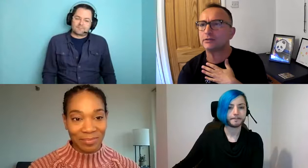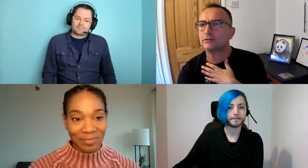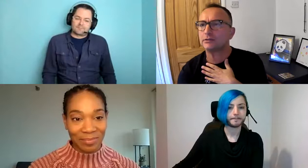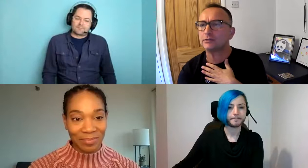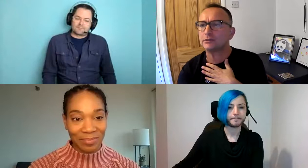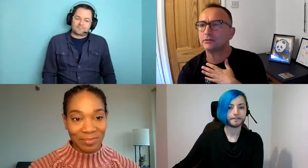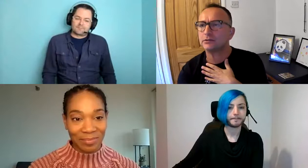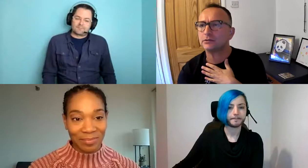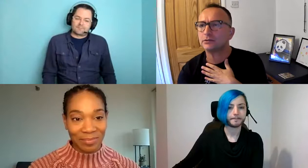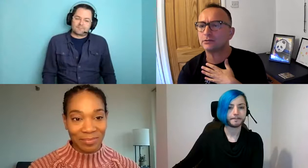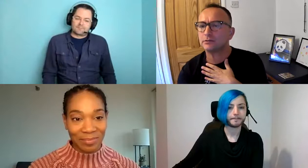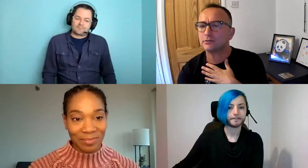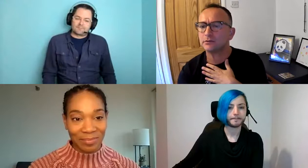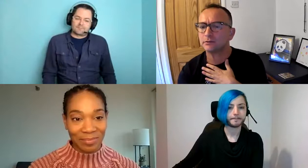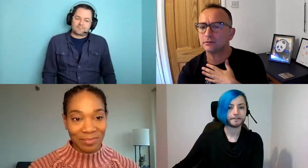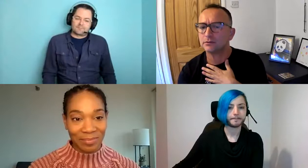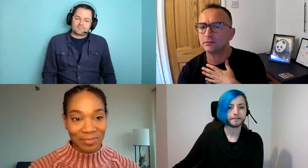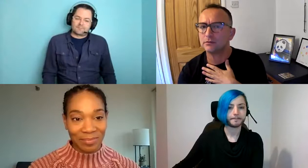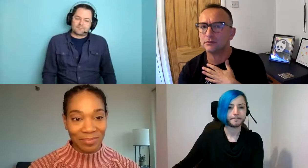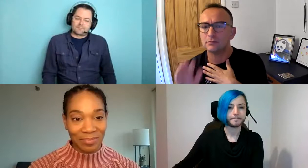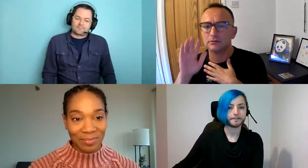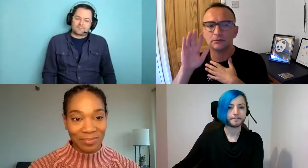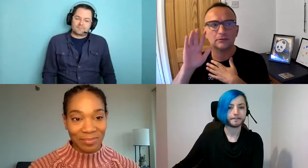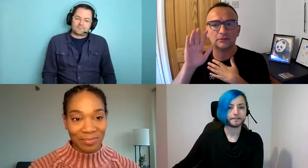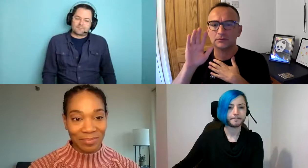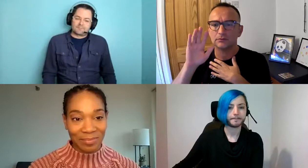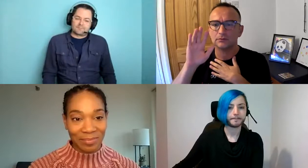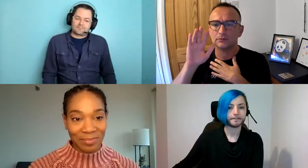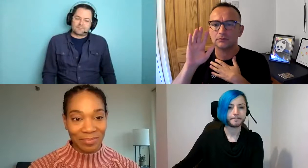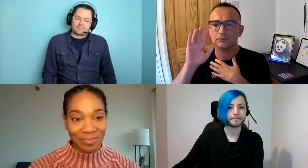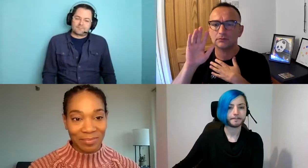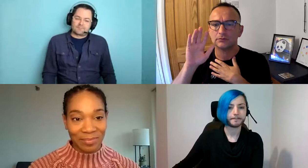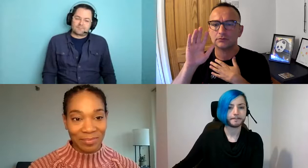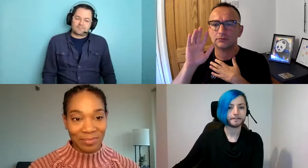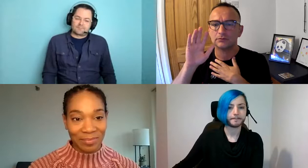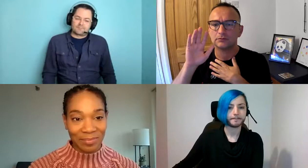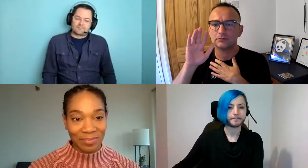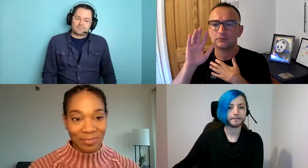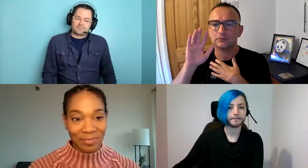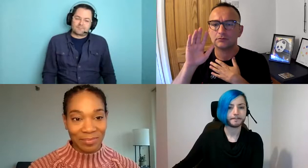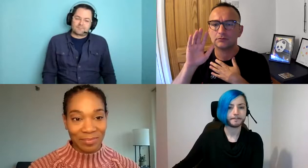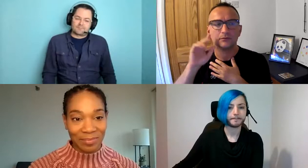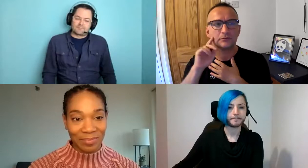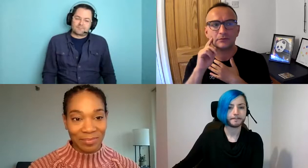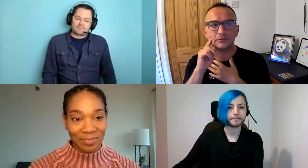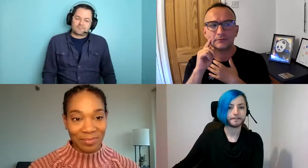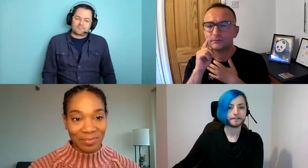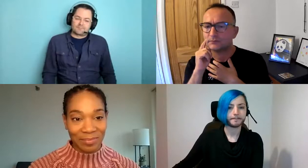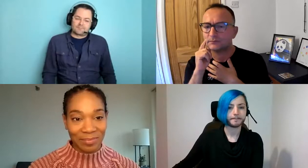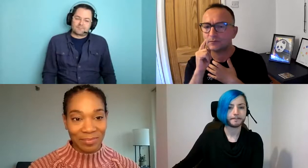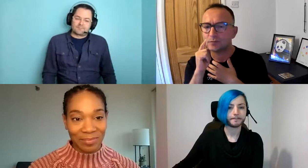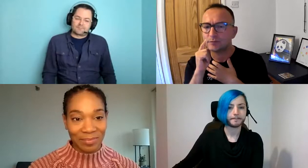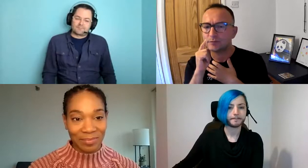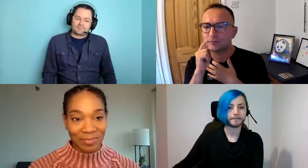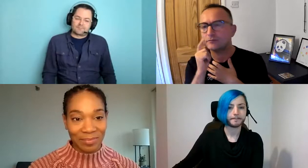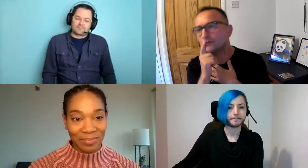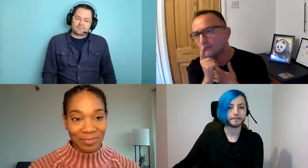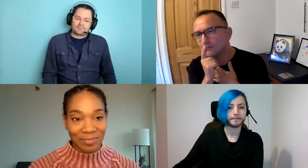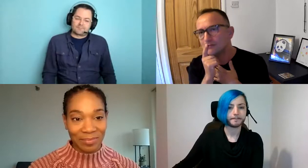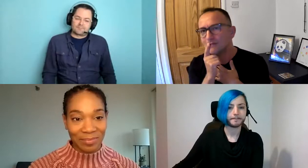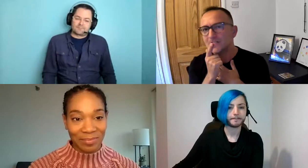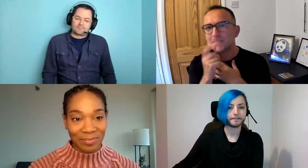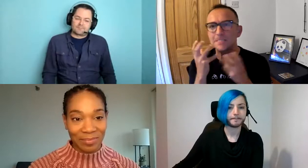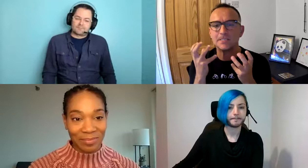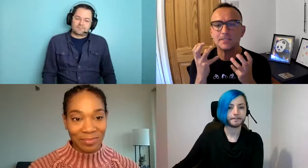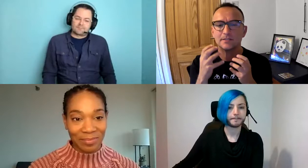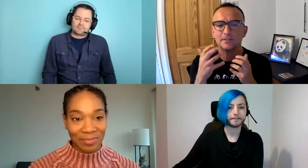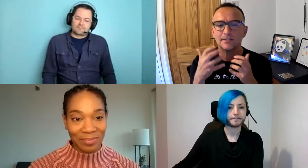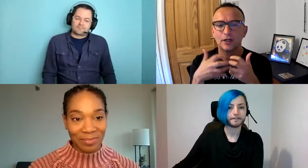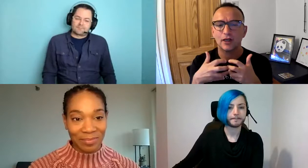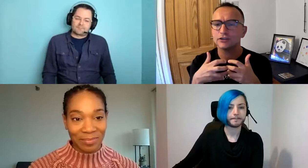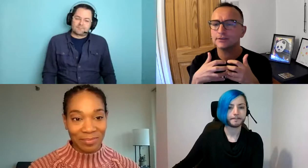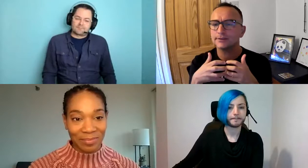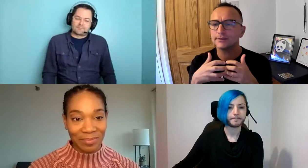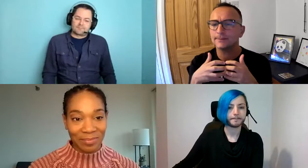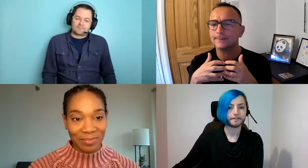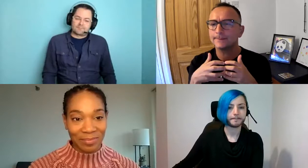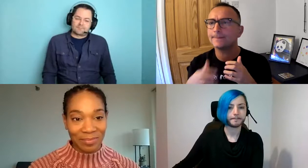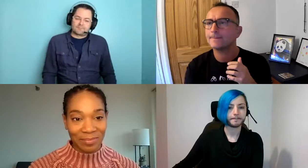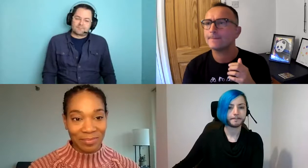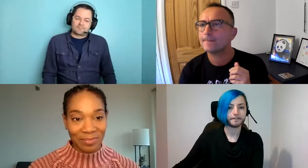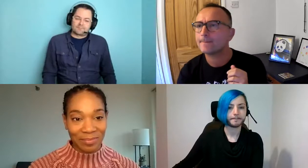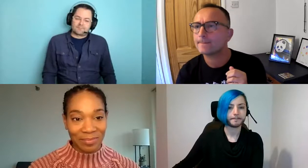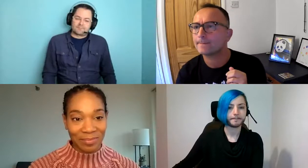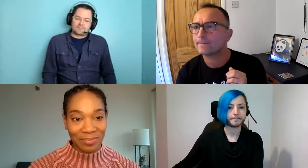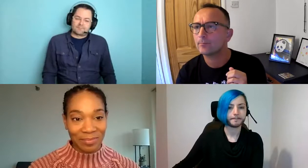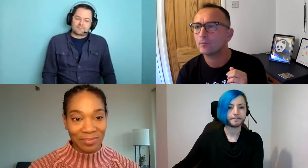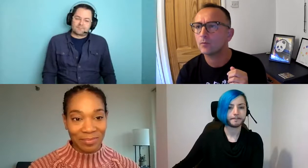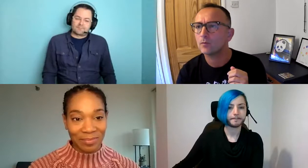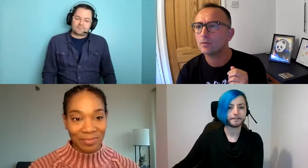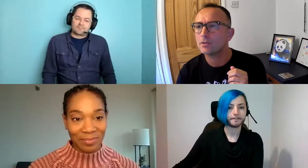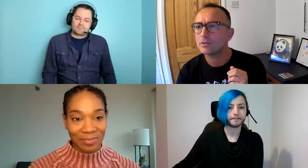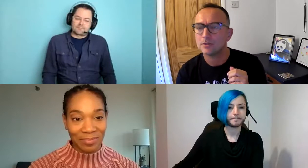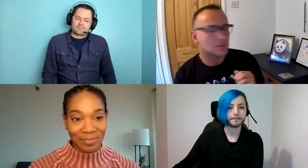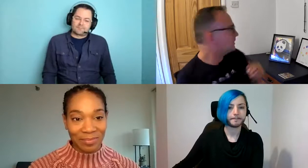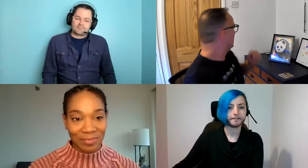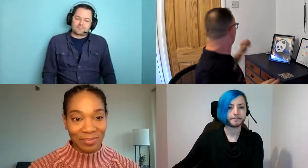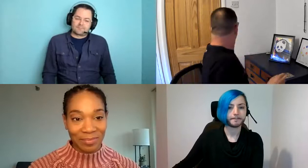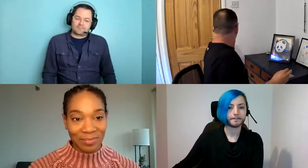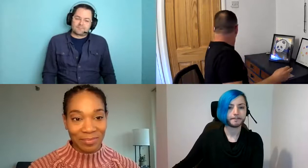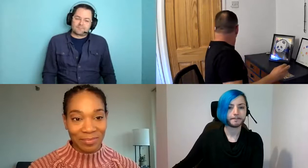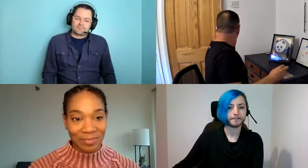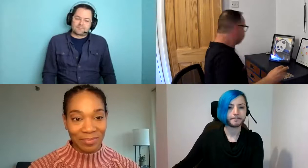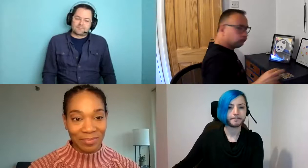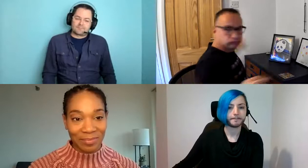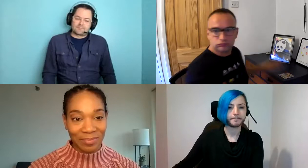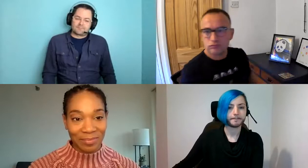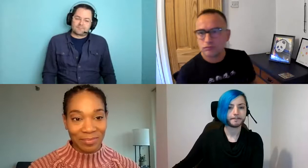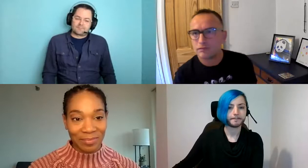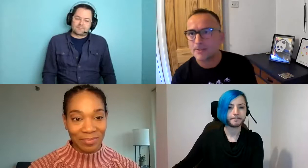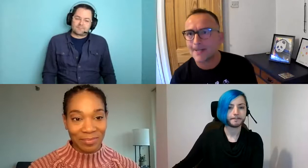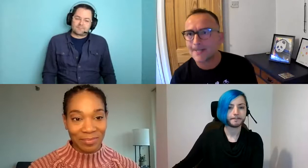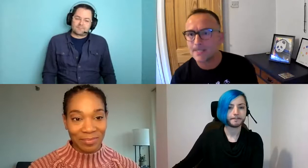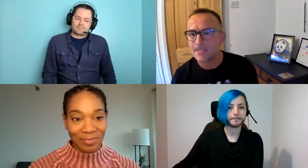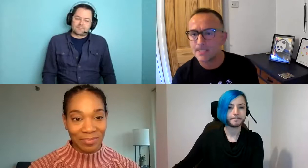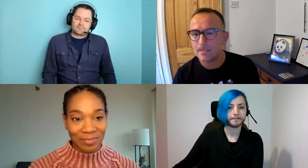So Max is asking if Tyron can ask his question again.